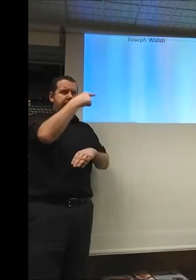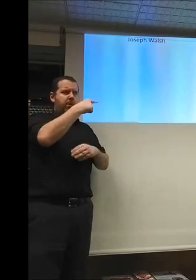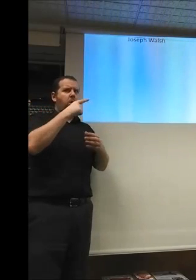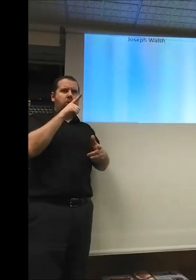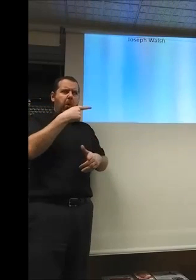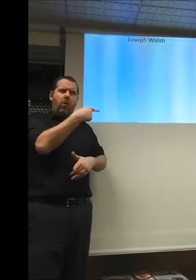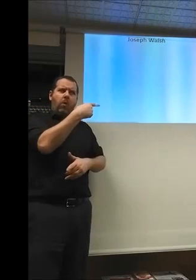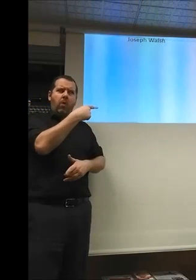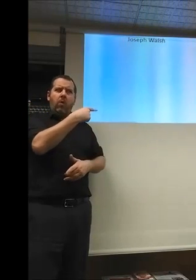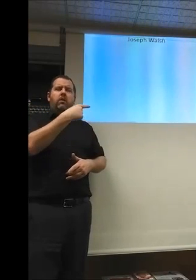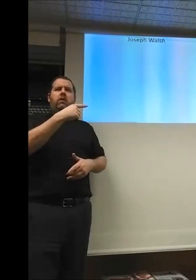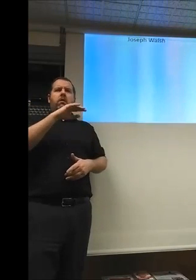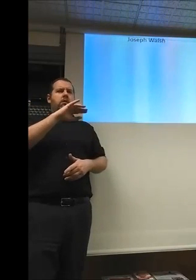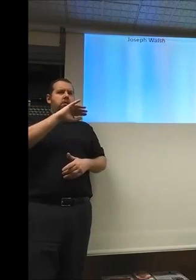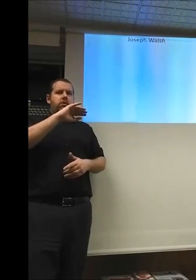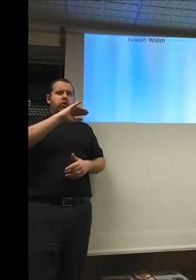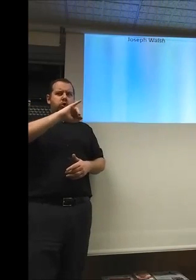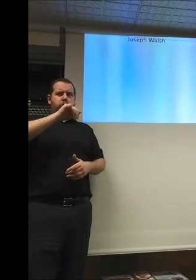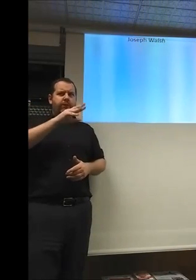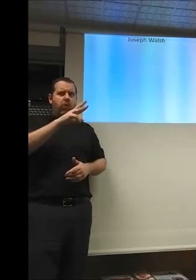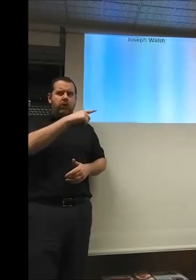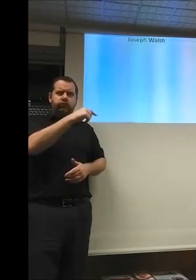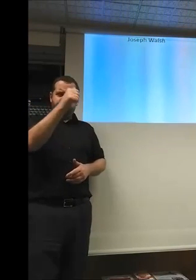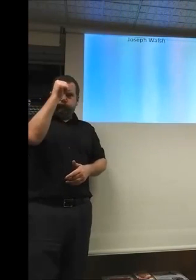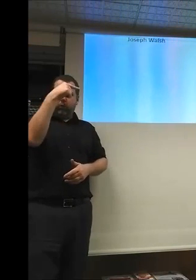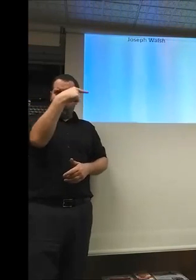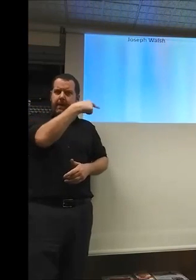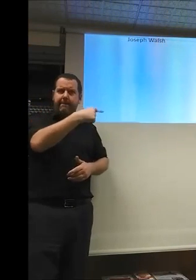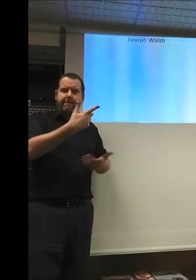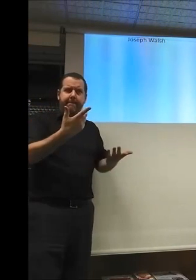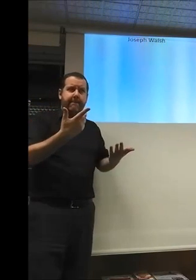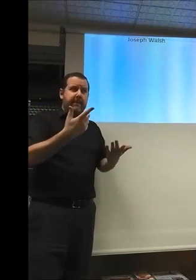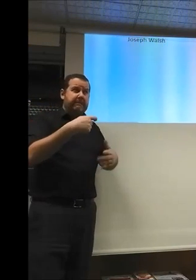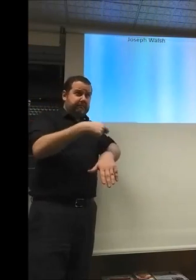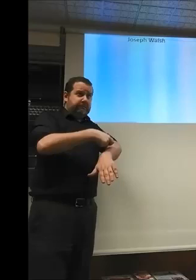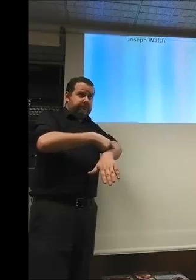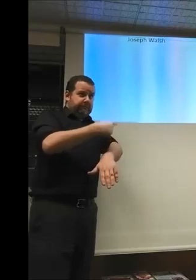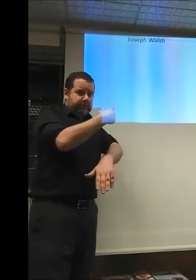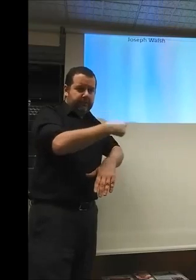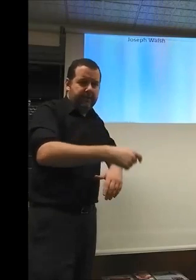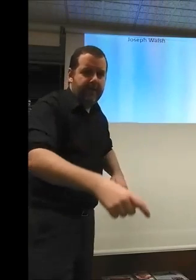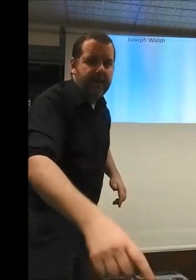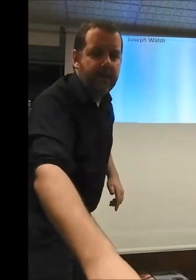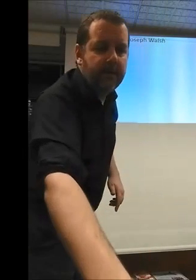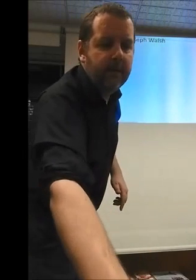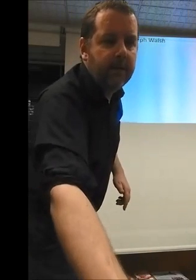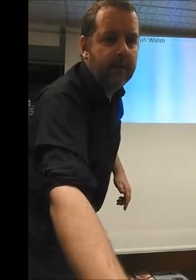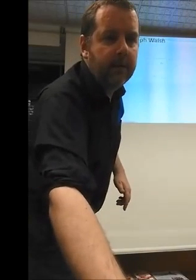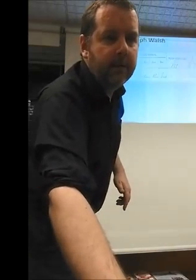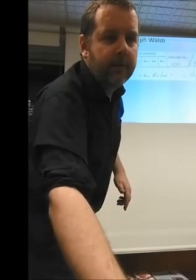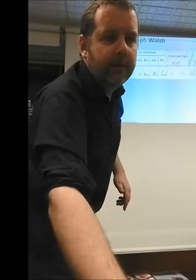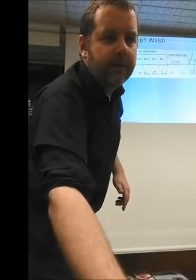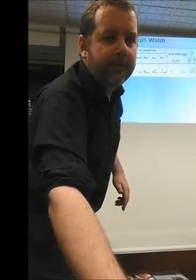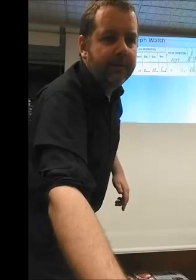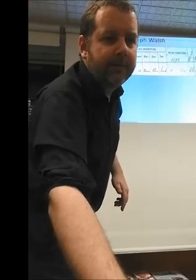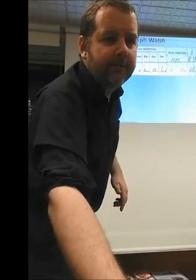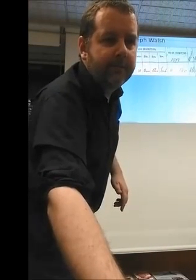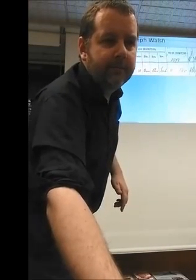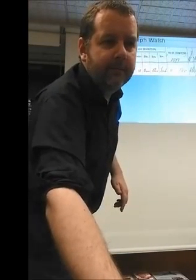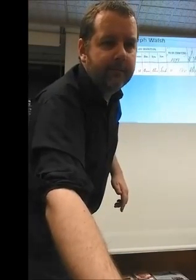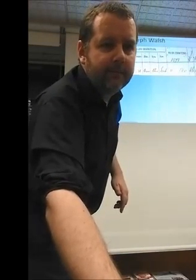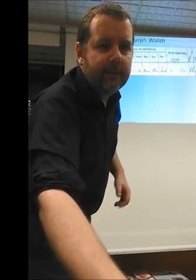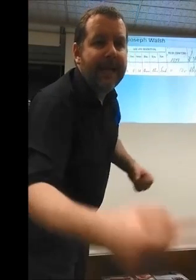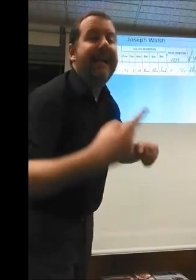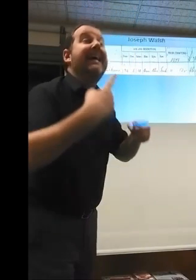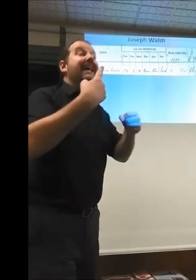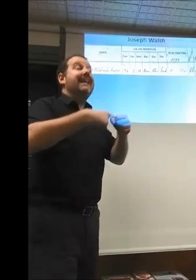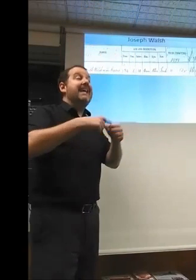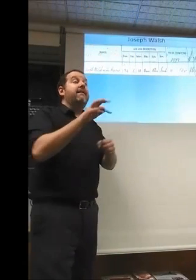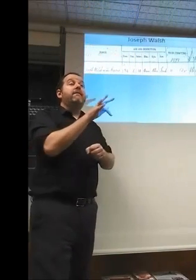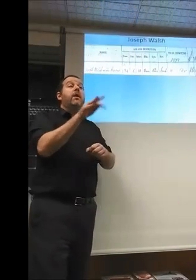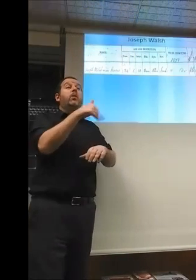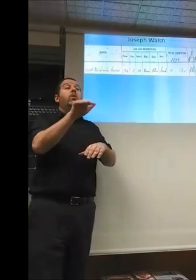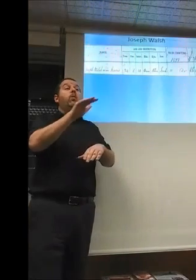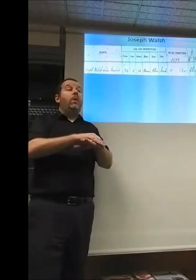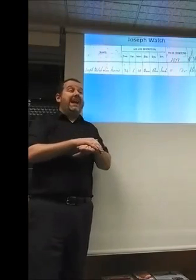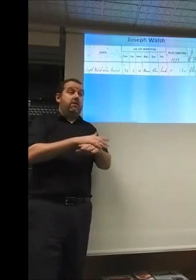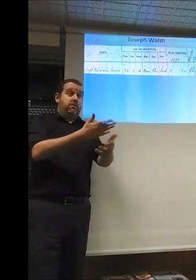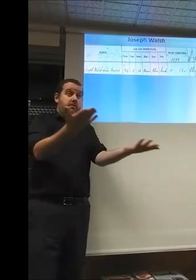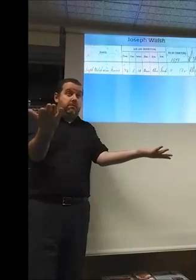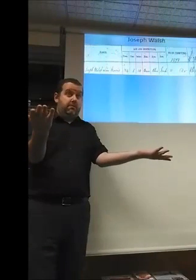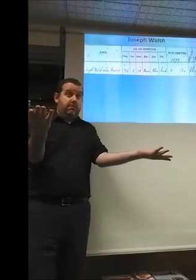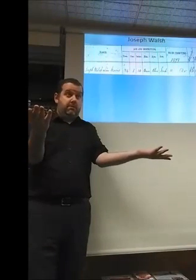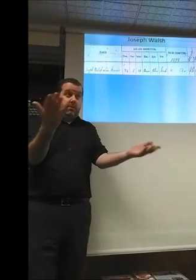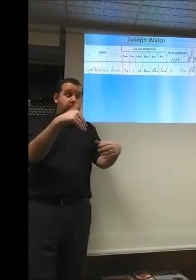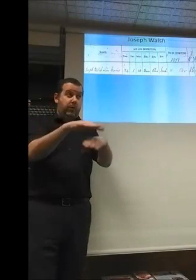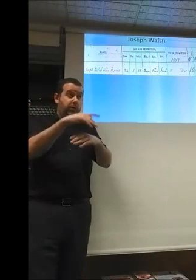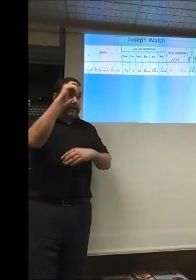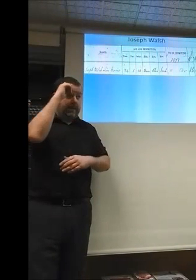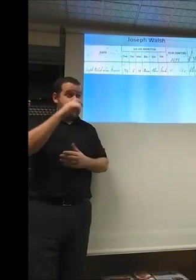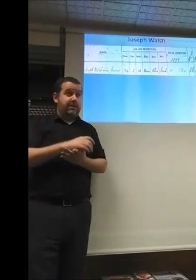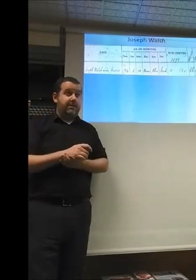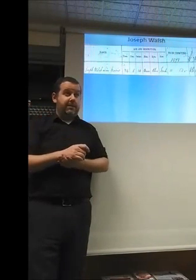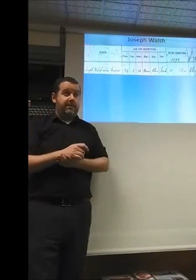that it was a more serious crime and had to be moved up to the next level of court.